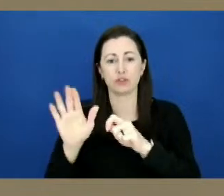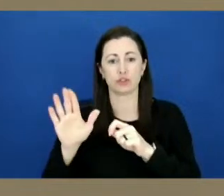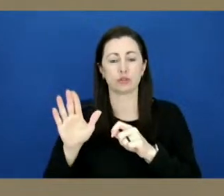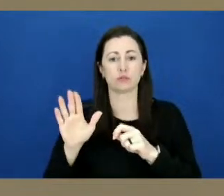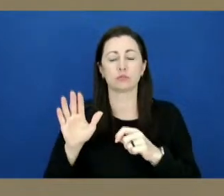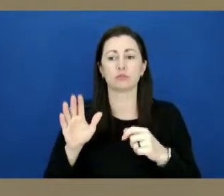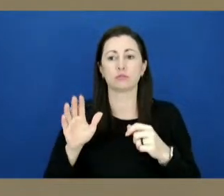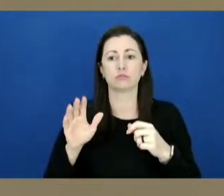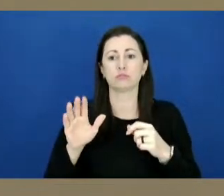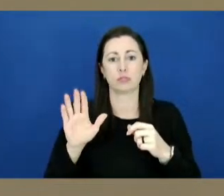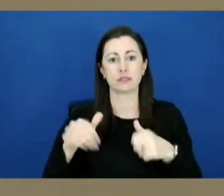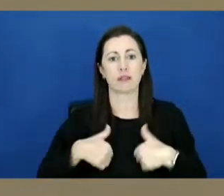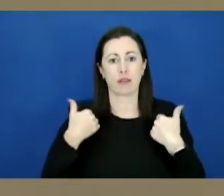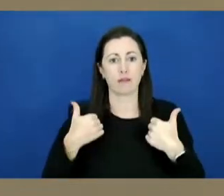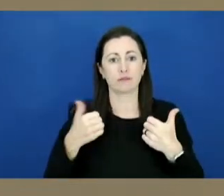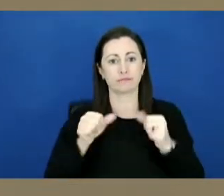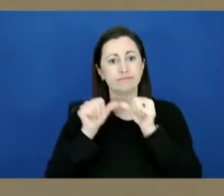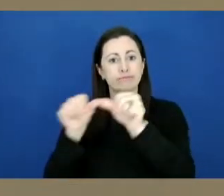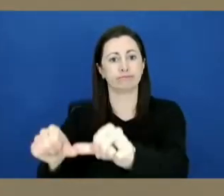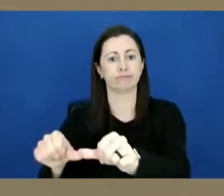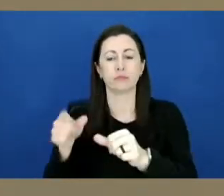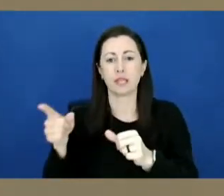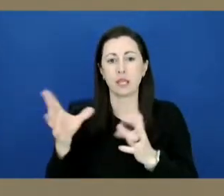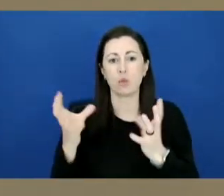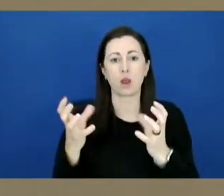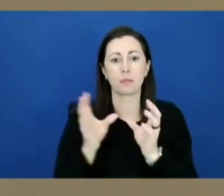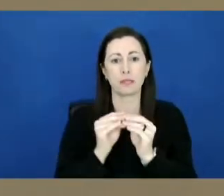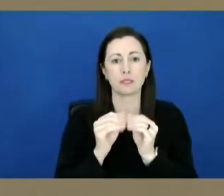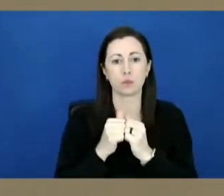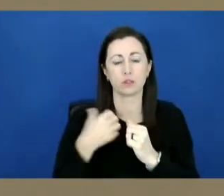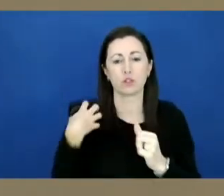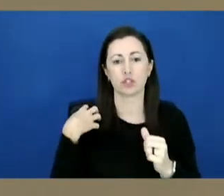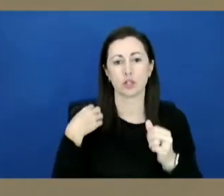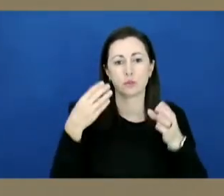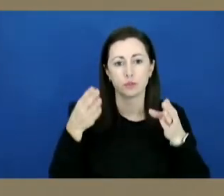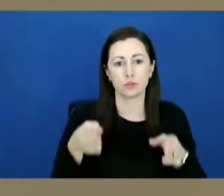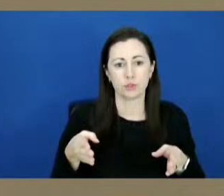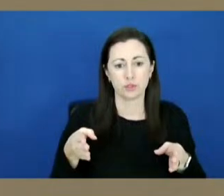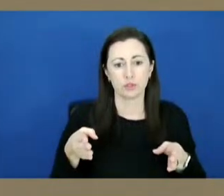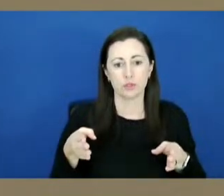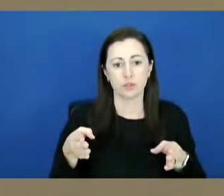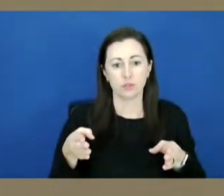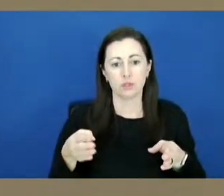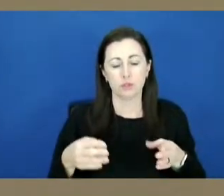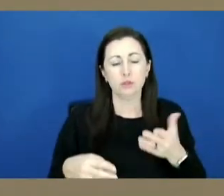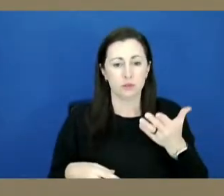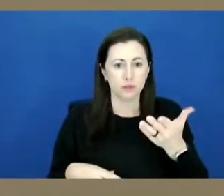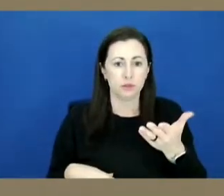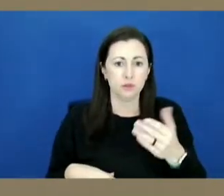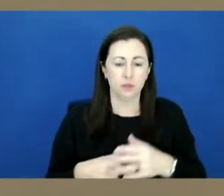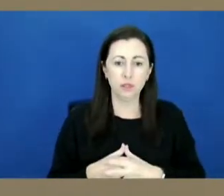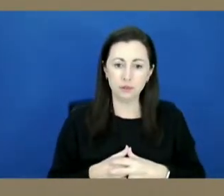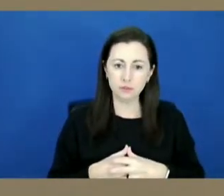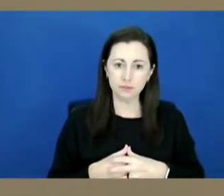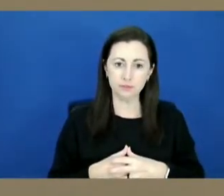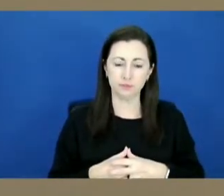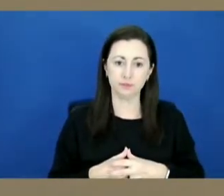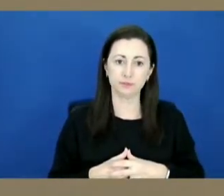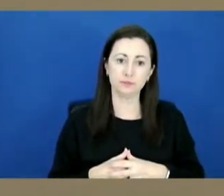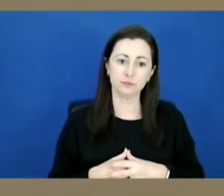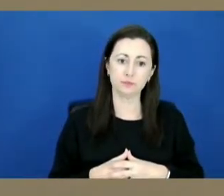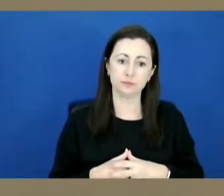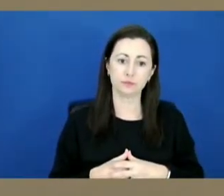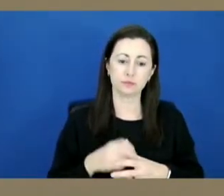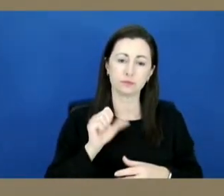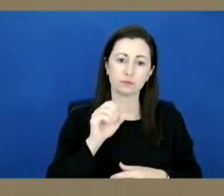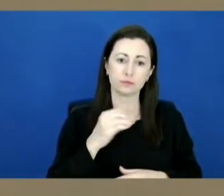SO THAT THIS MAN'S LIFE WILL BE